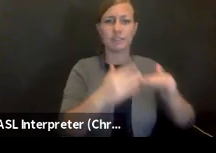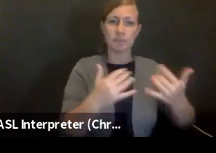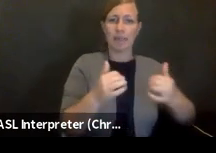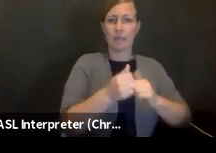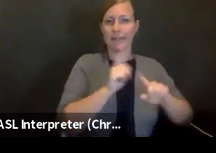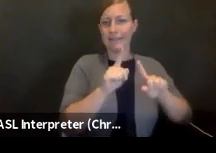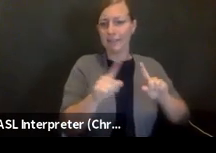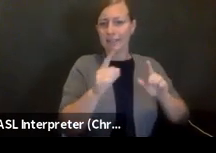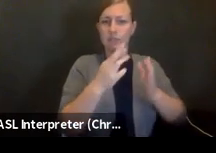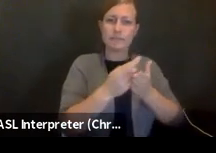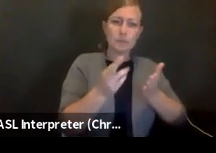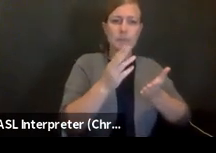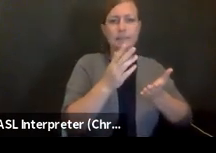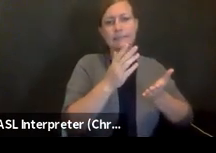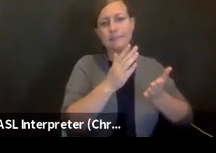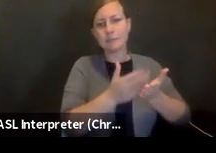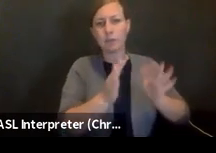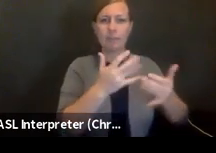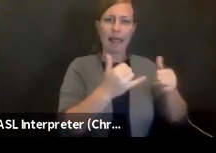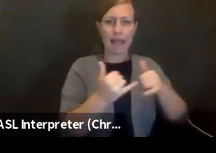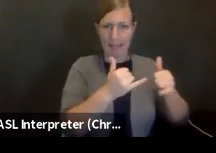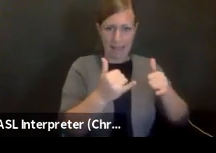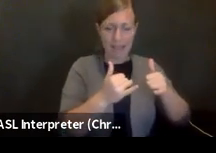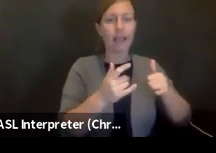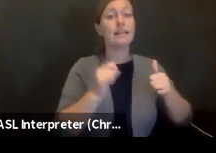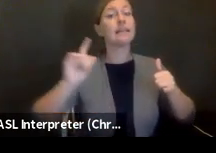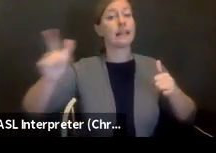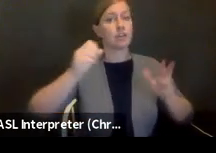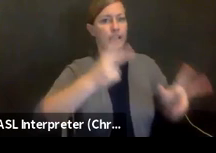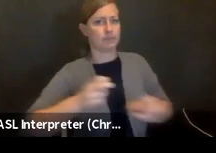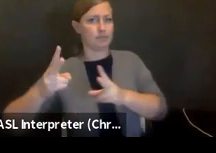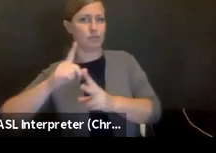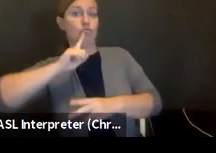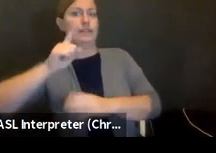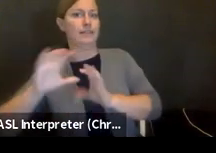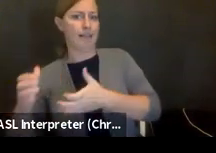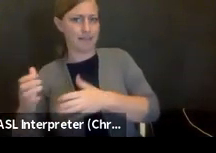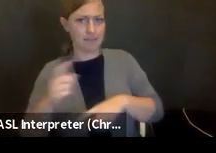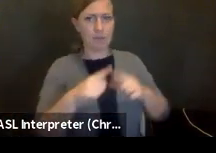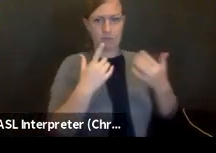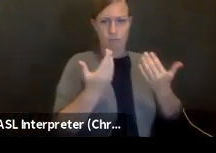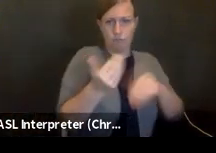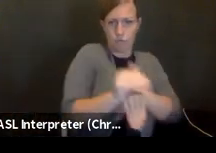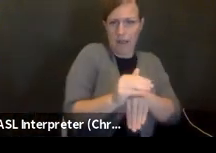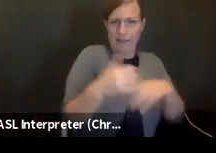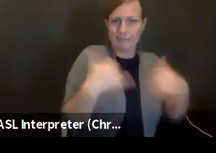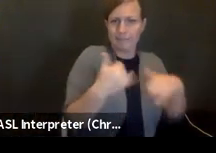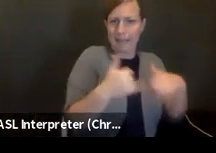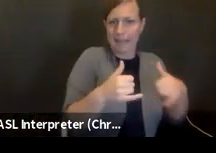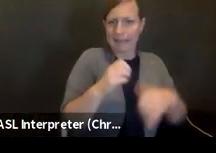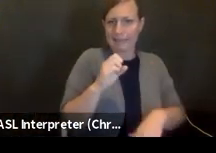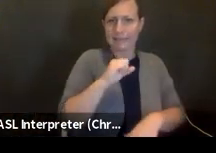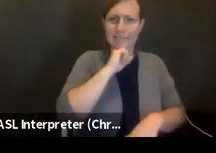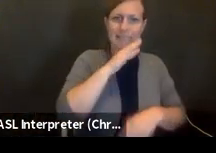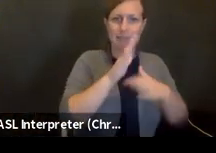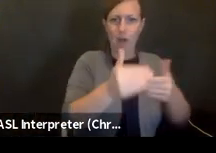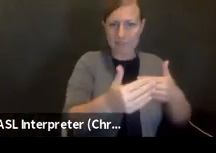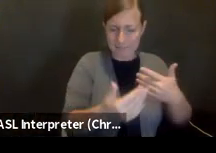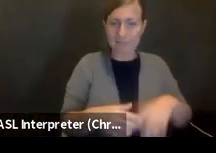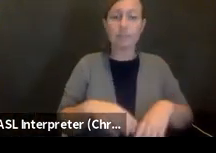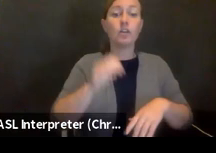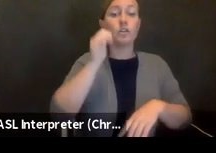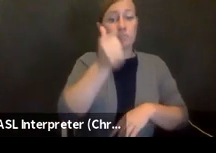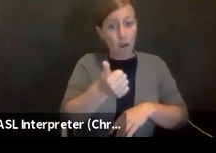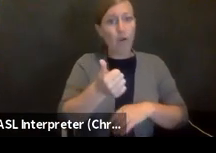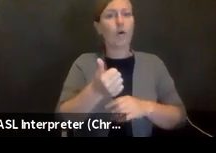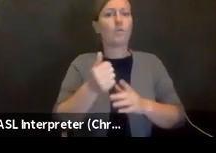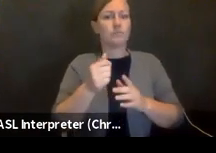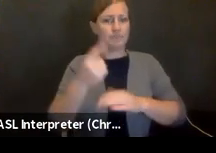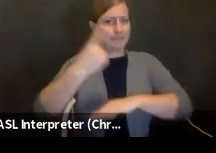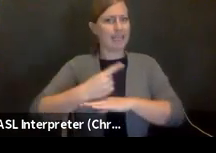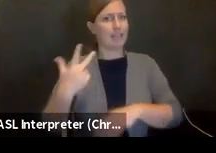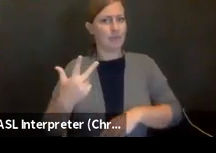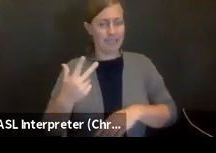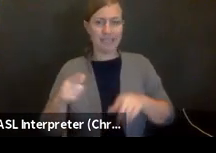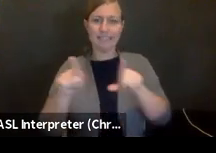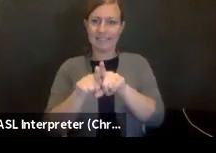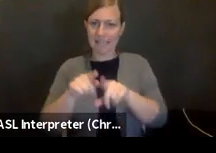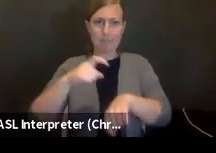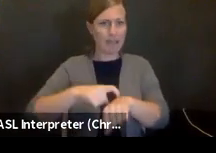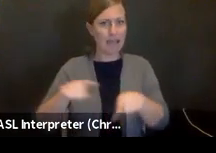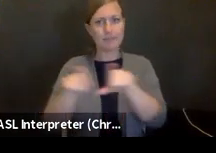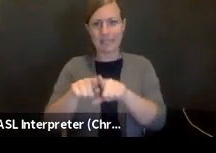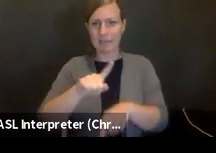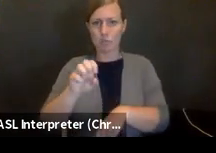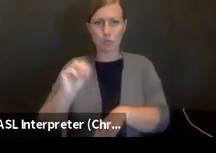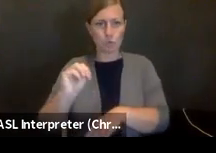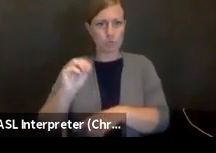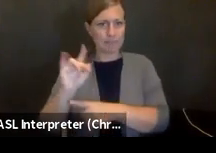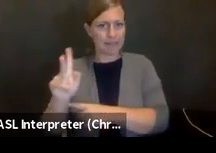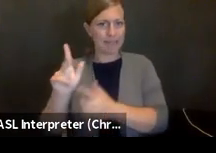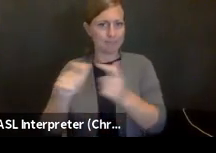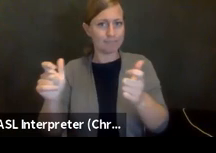ESD 189 - Amy Colburn: You could kind of play around in there, but we will get into resources more tomorrow. So, part three day three CONTINUES TOMORROW, same time, same zoom information. And we're so happy you were able to join us for day two, and looking forward to tomorrow.